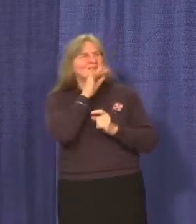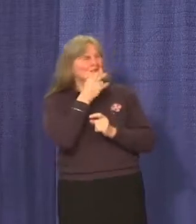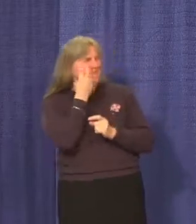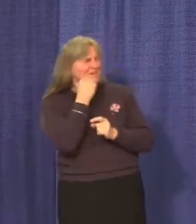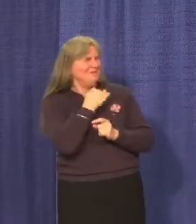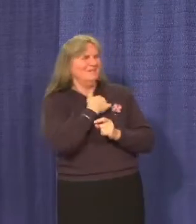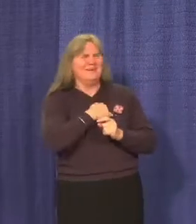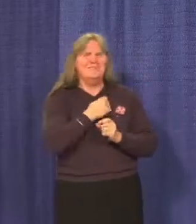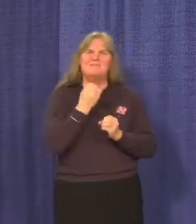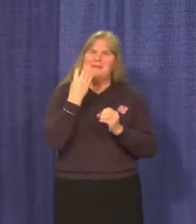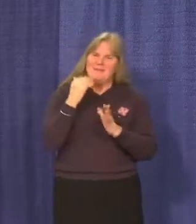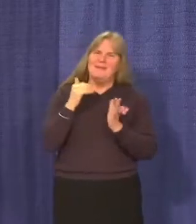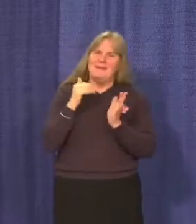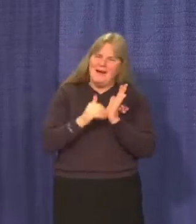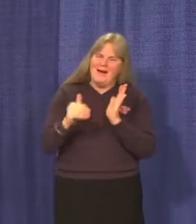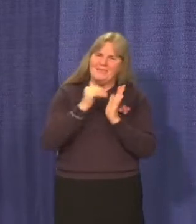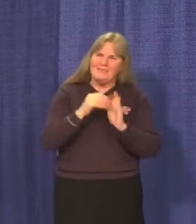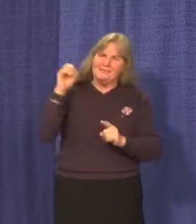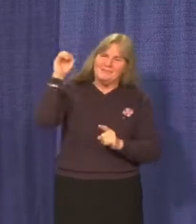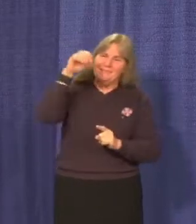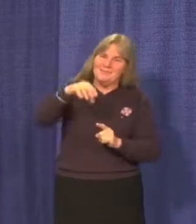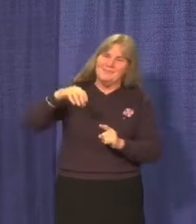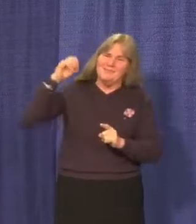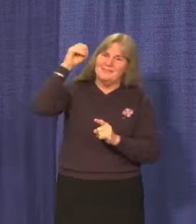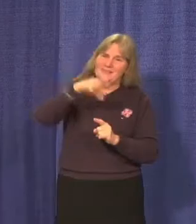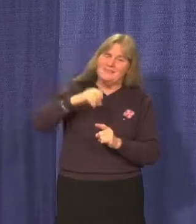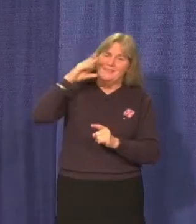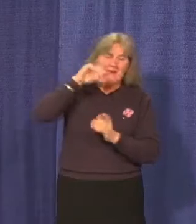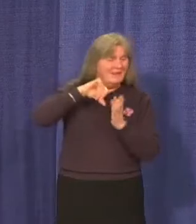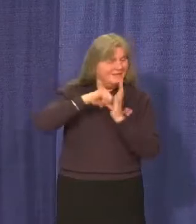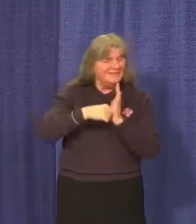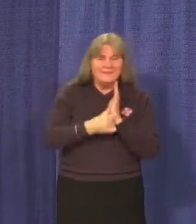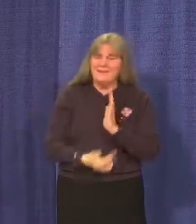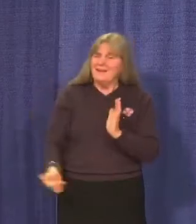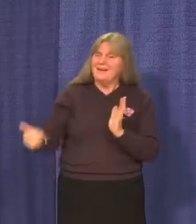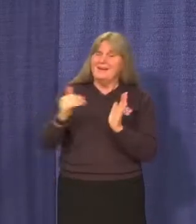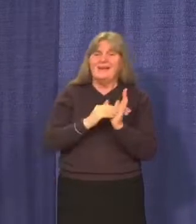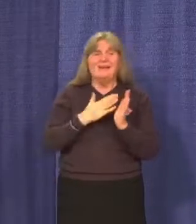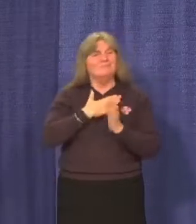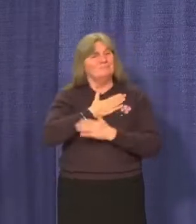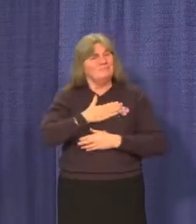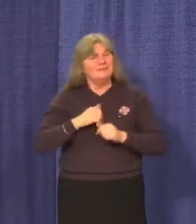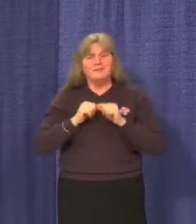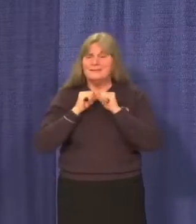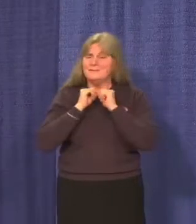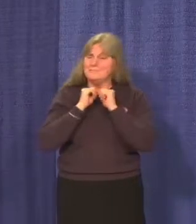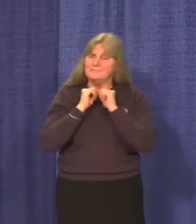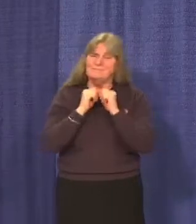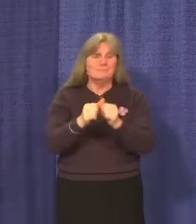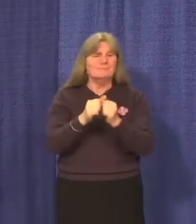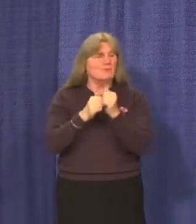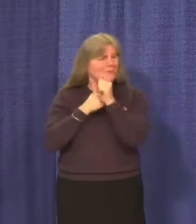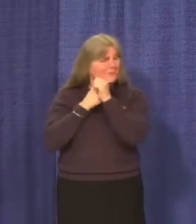am saying it quick, sorry Mary. I must stress this again. Please continue to practice the